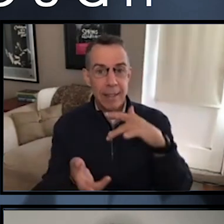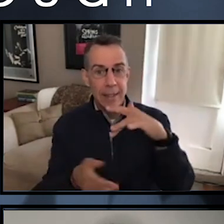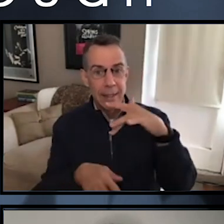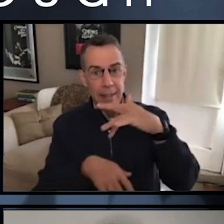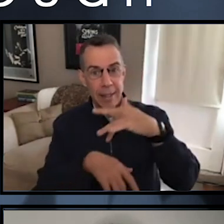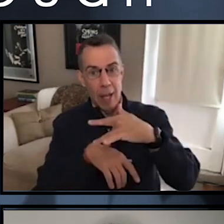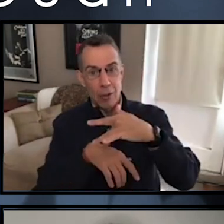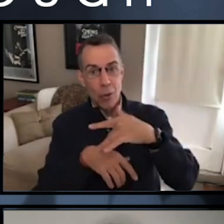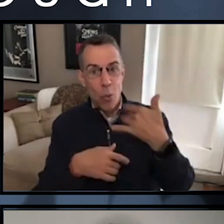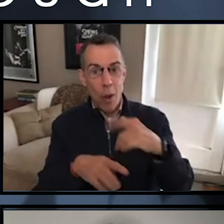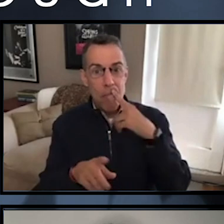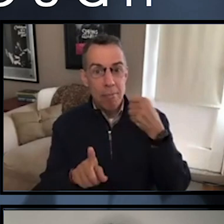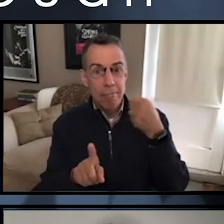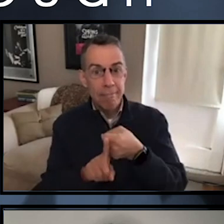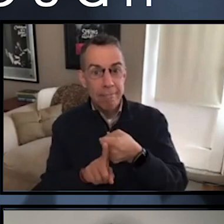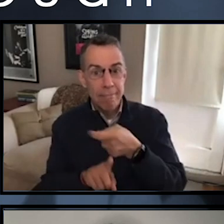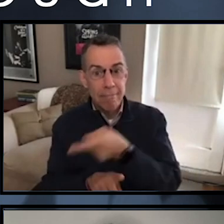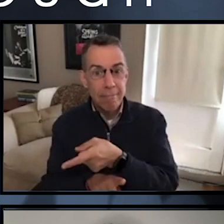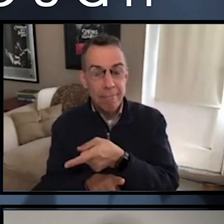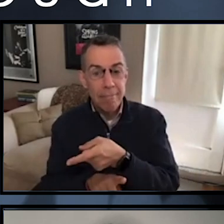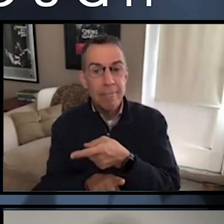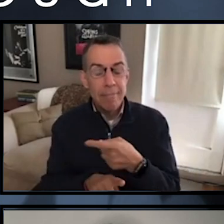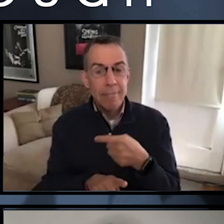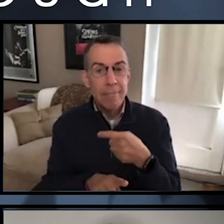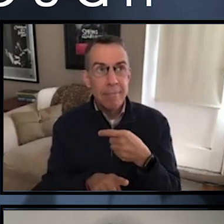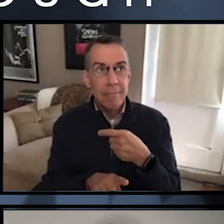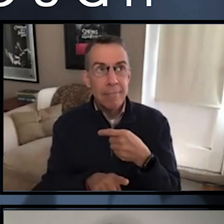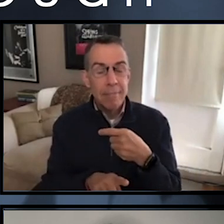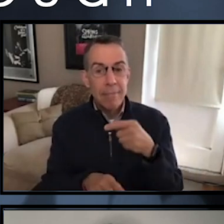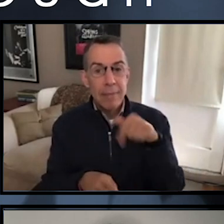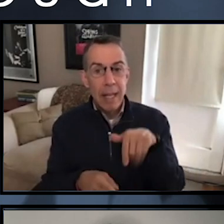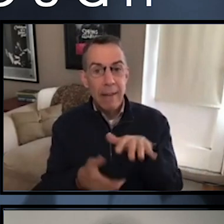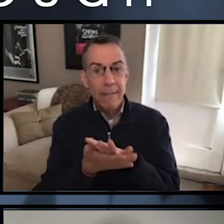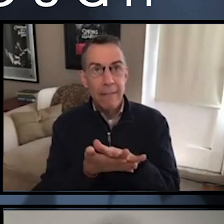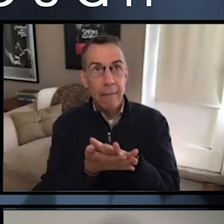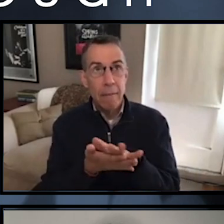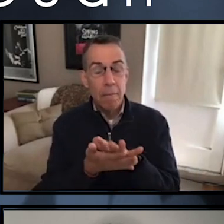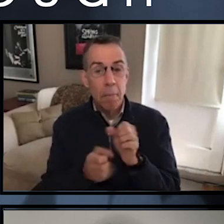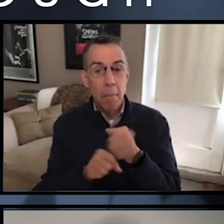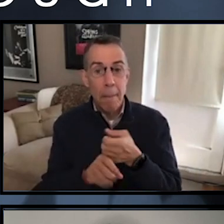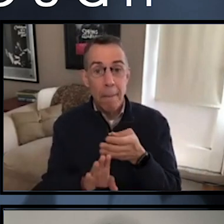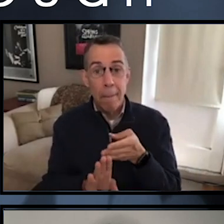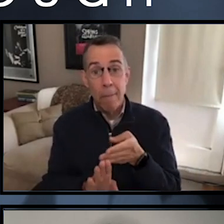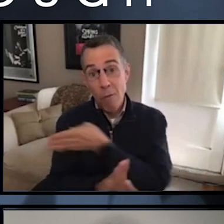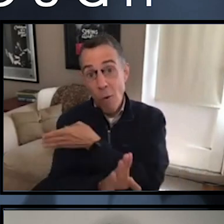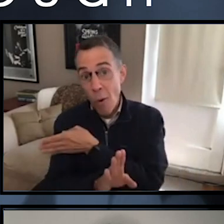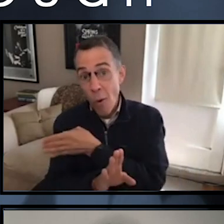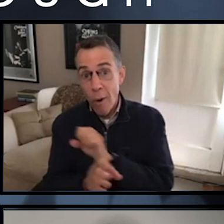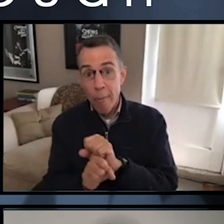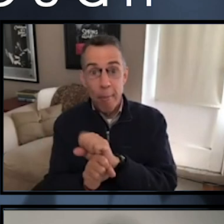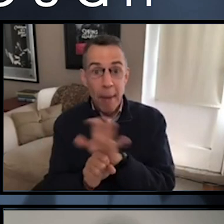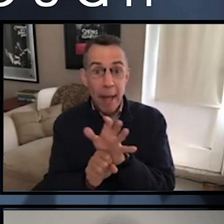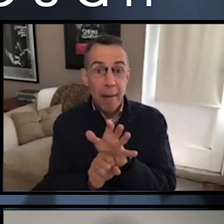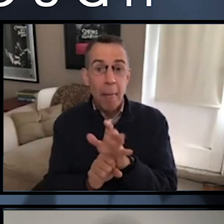much. I mean, this film was made before the pandemic, but we couldn't have